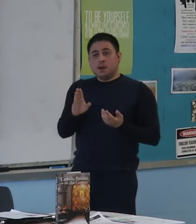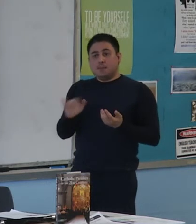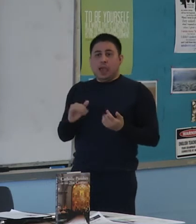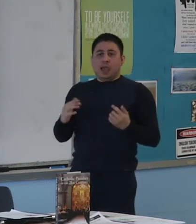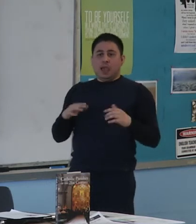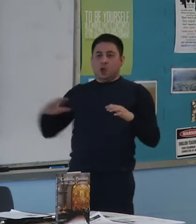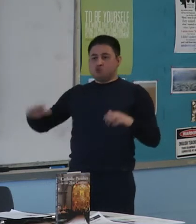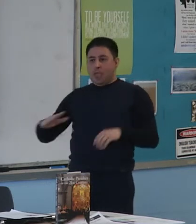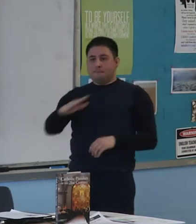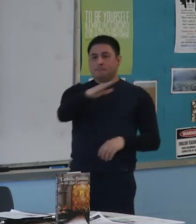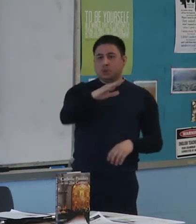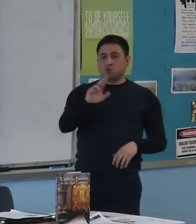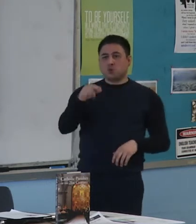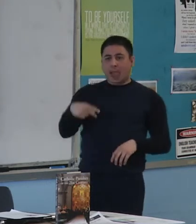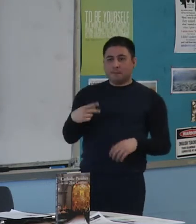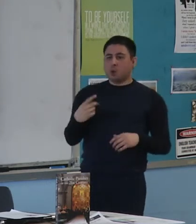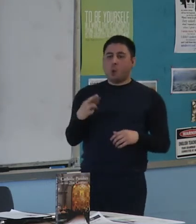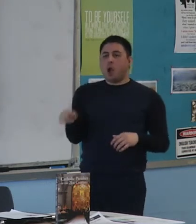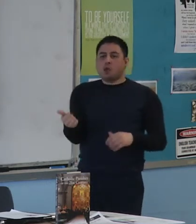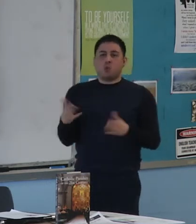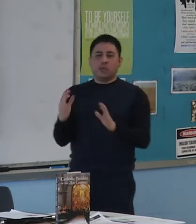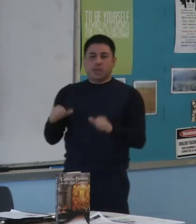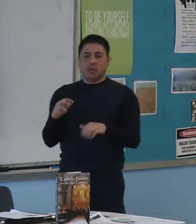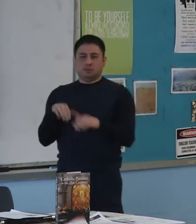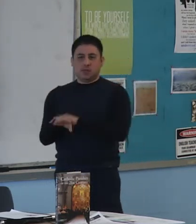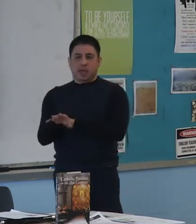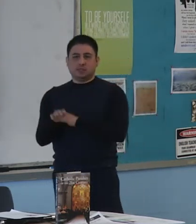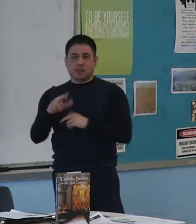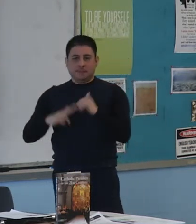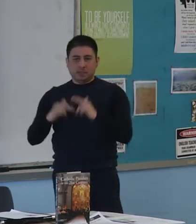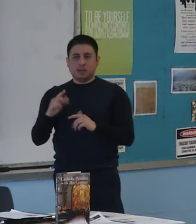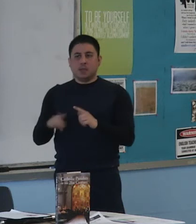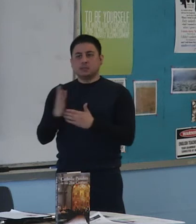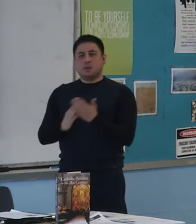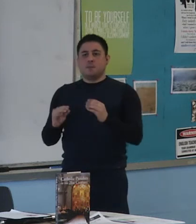ramp or other means. Some of those can be a little more challenging than